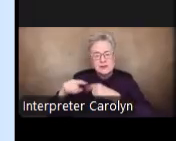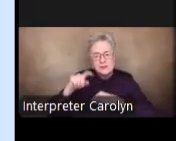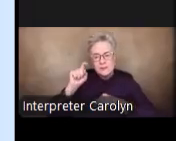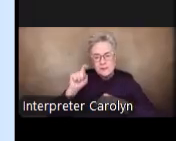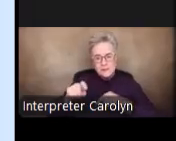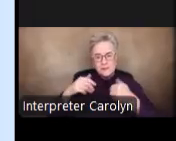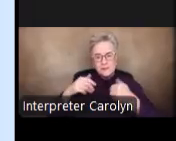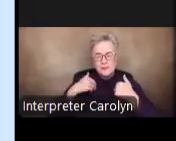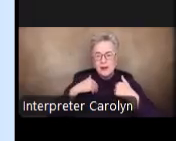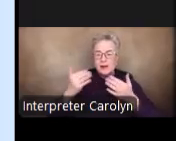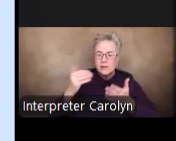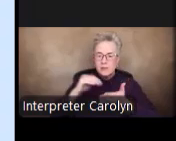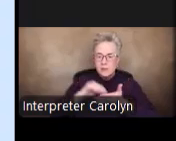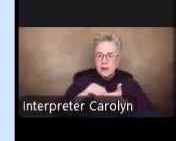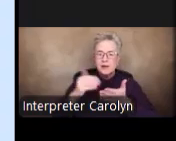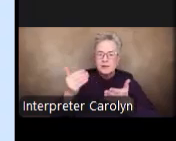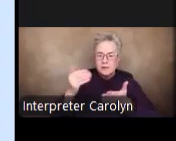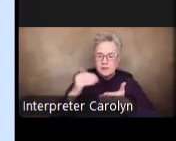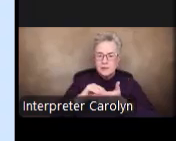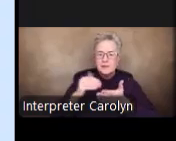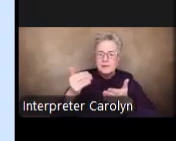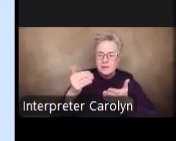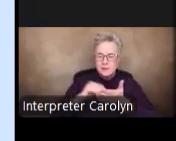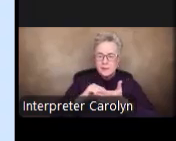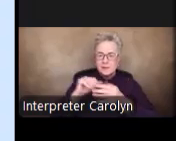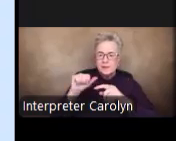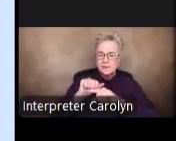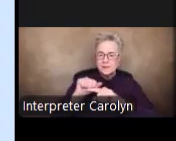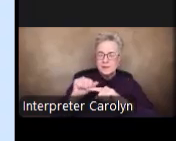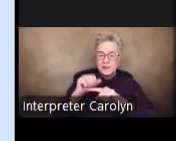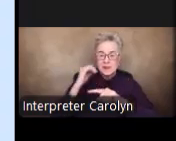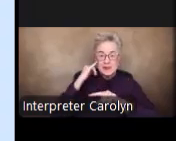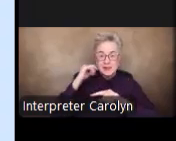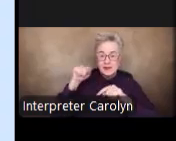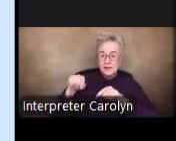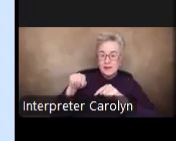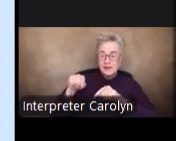practice. So if the framing is weak, everything that follows will be unstable too.